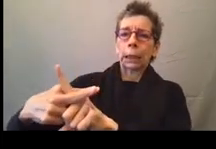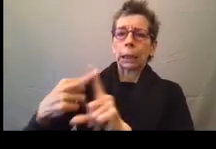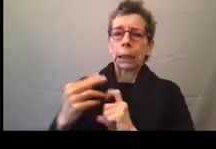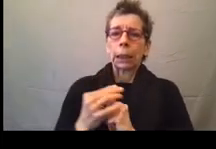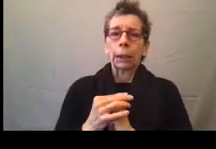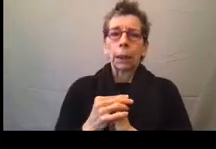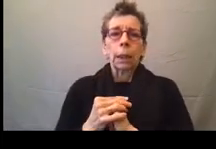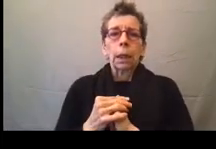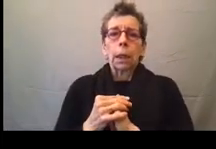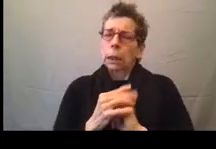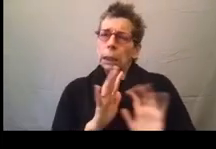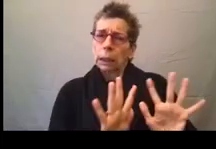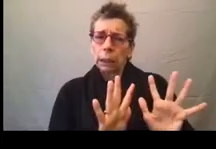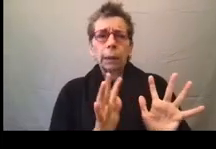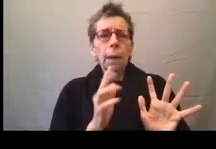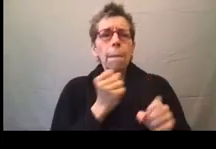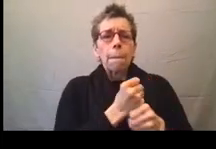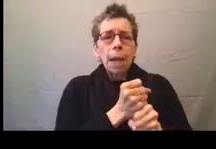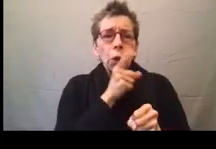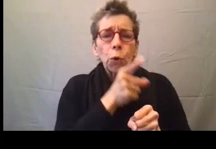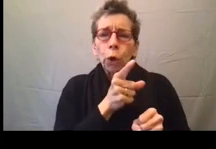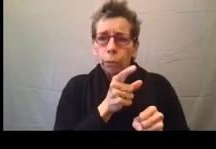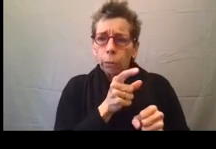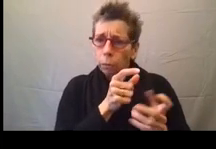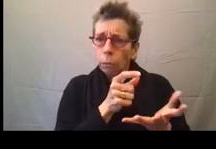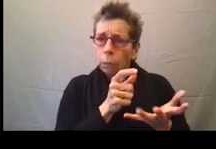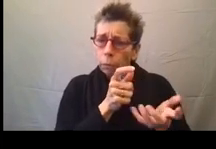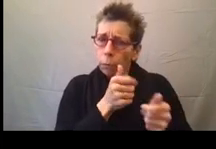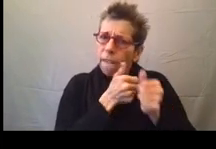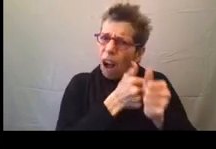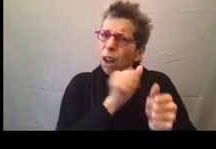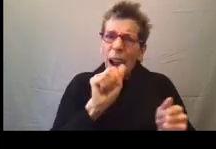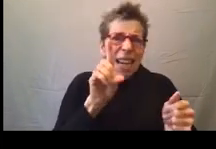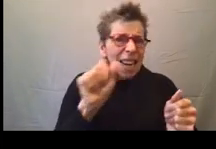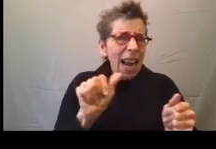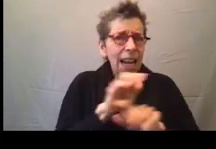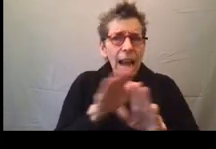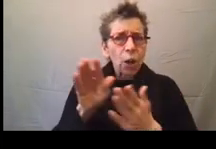with their ADA obligations. Finally, what does our care and support infrastructure look